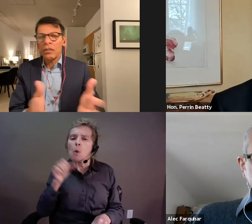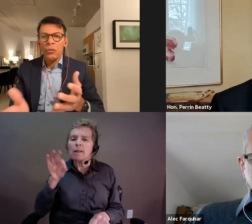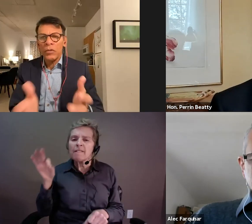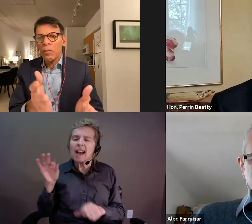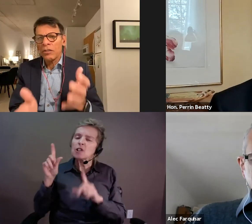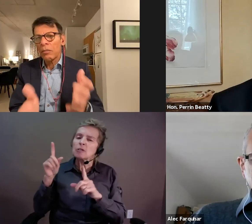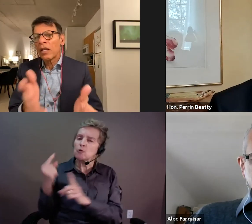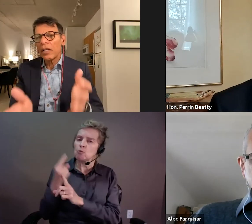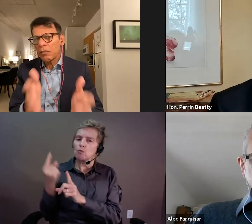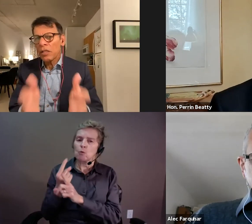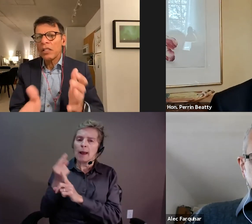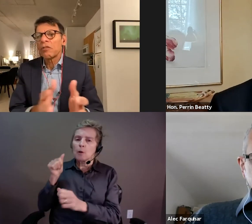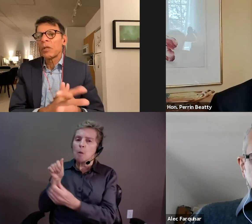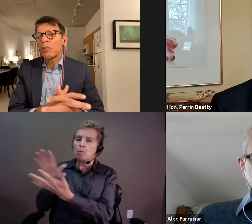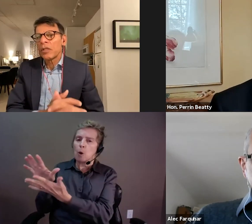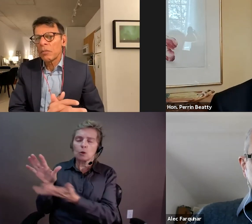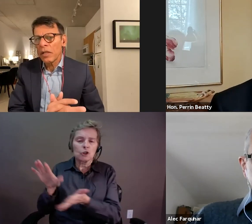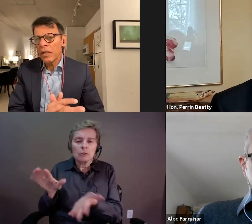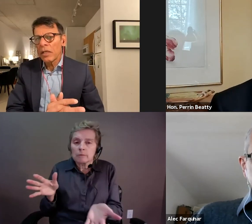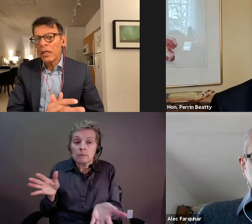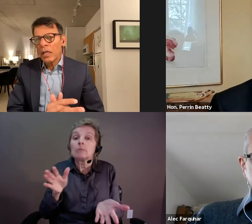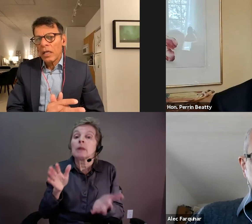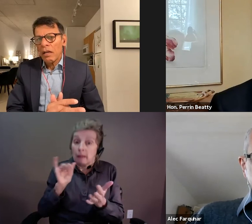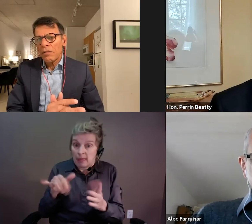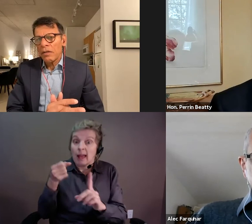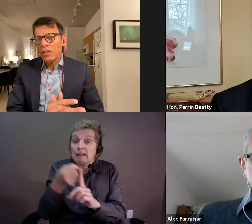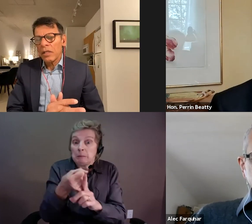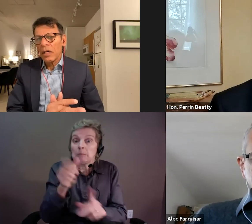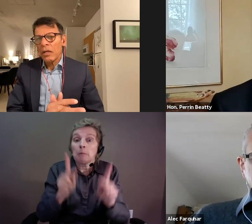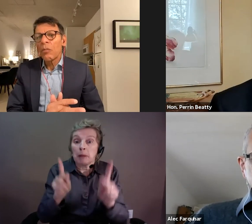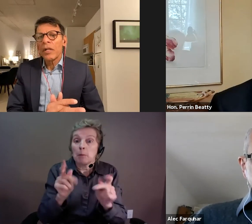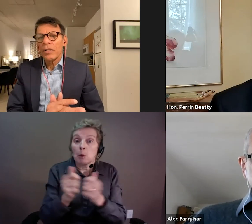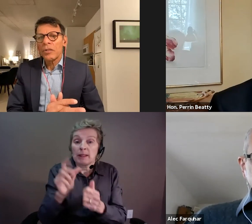is open the possibility, especially for people with disability, if there is an openness to